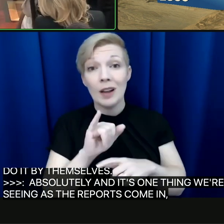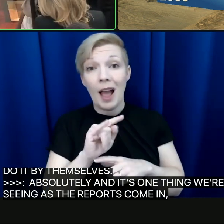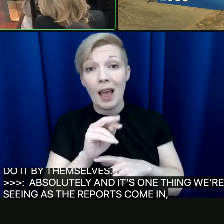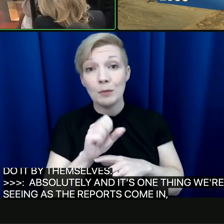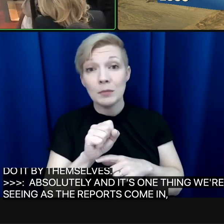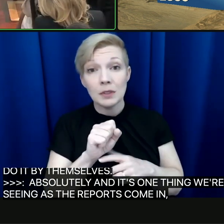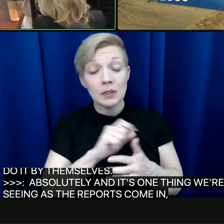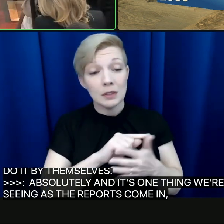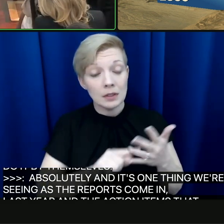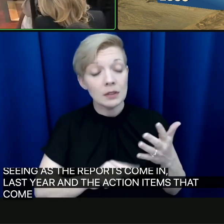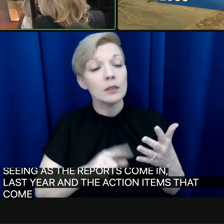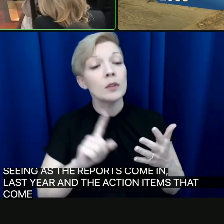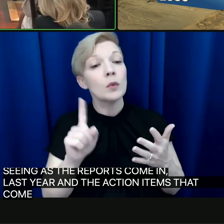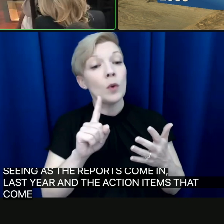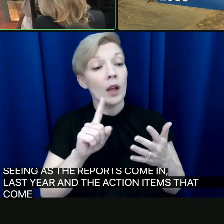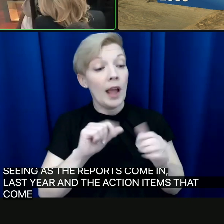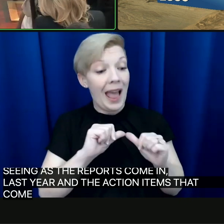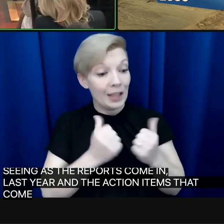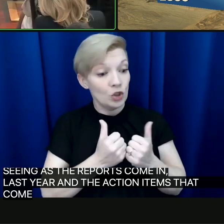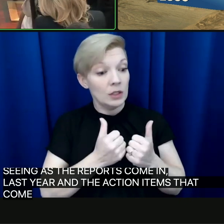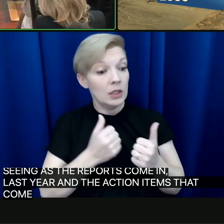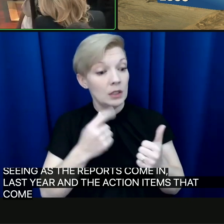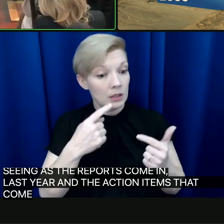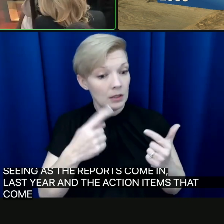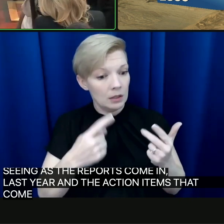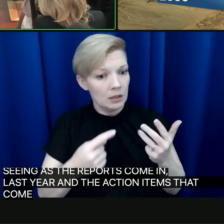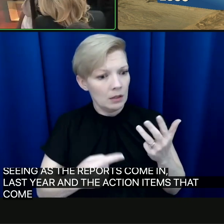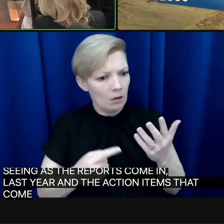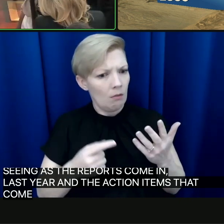you know, agency after agency making some dramatic changes,